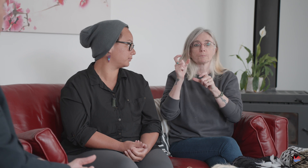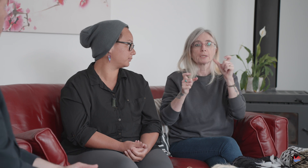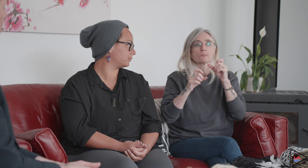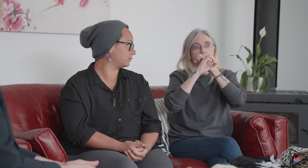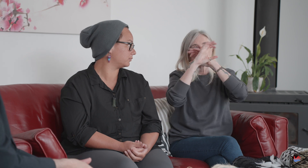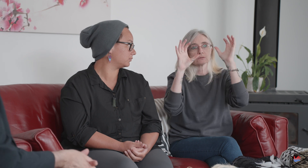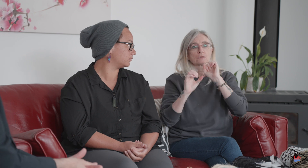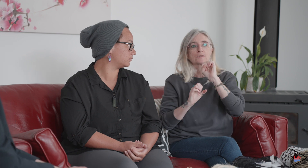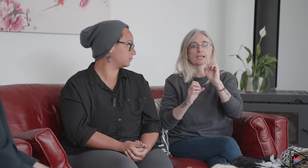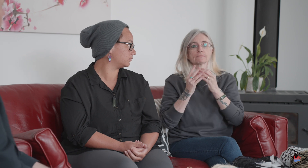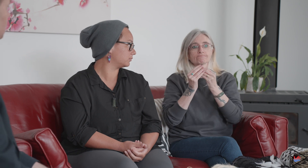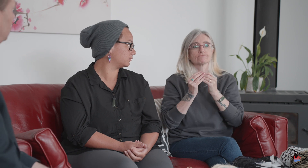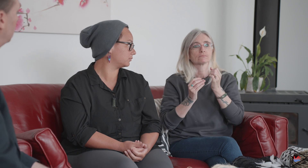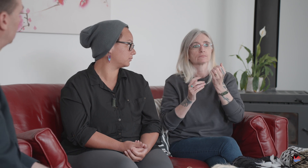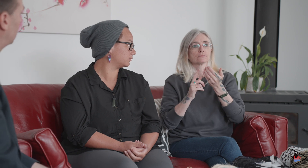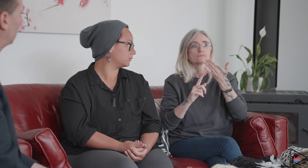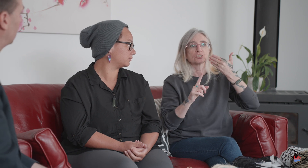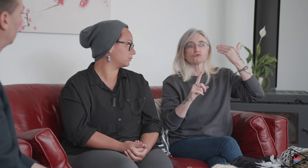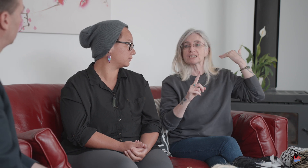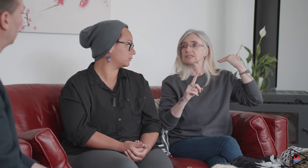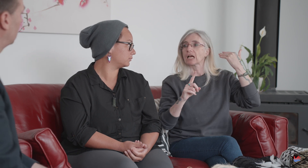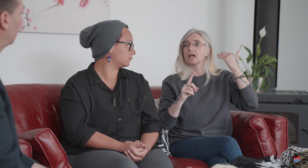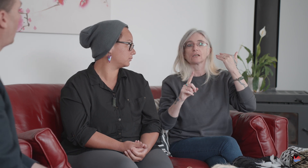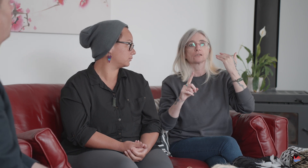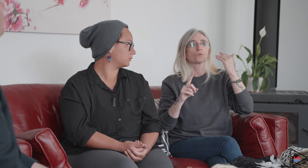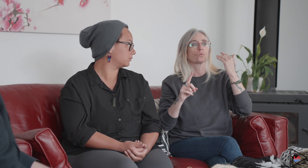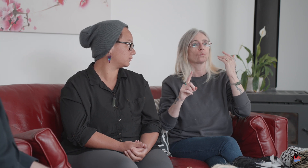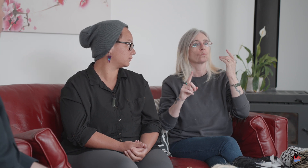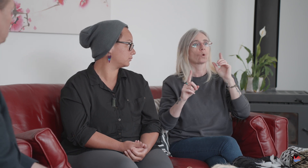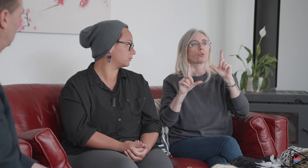Andrew, it's really up to the person who's making it. It's something that might be relevant to their